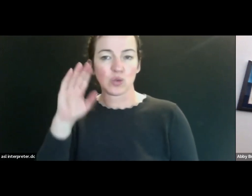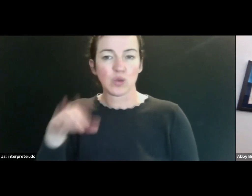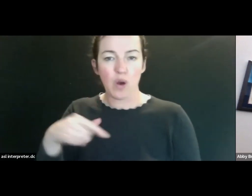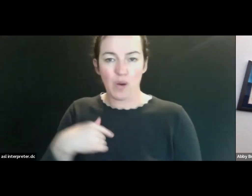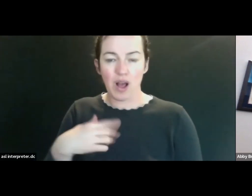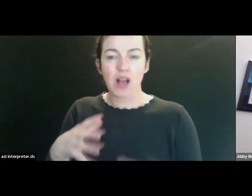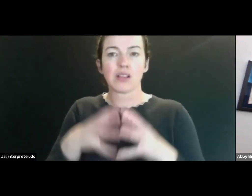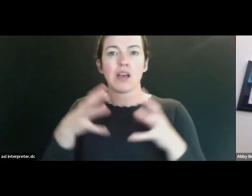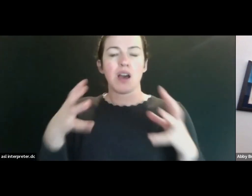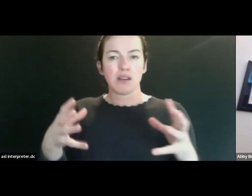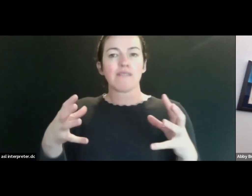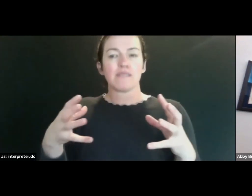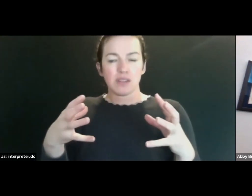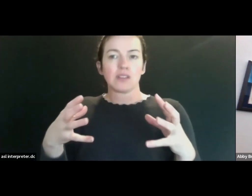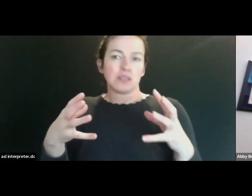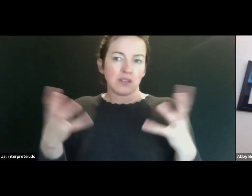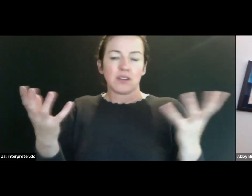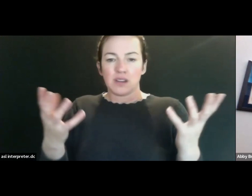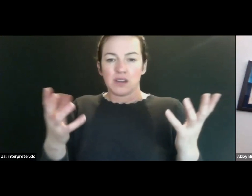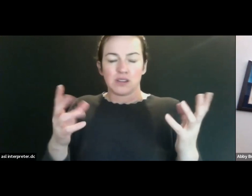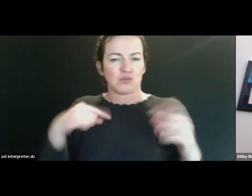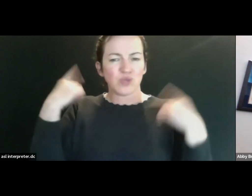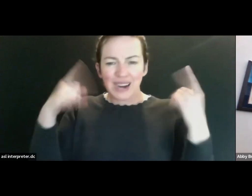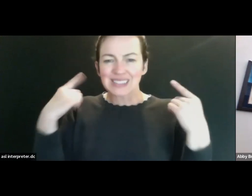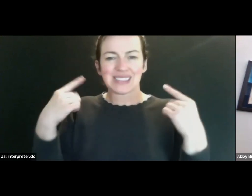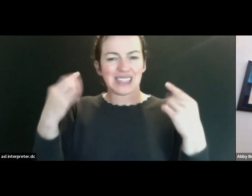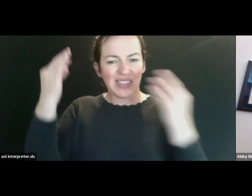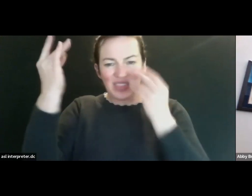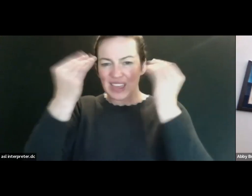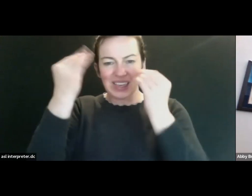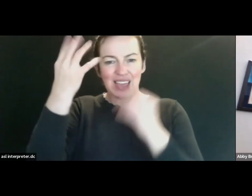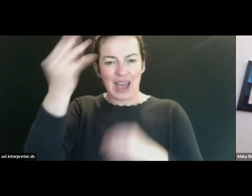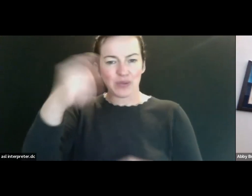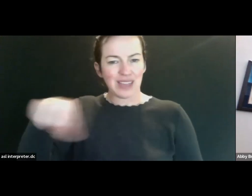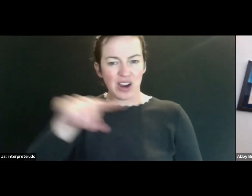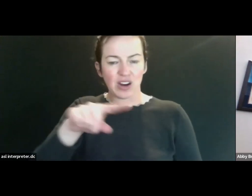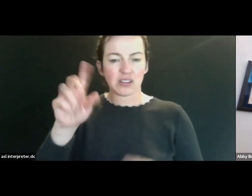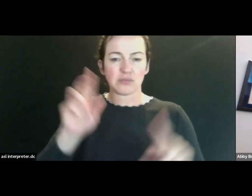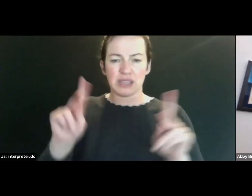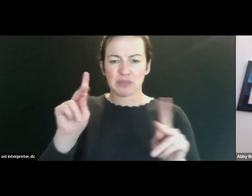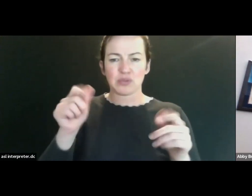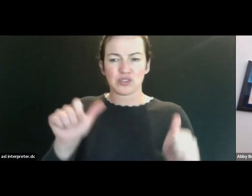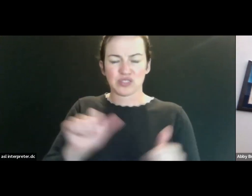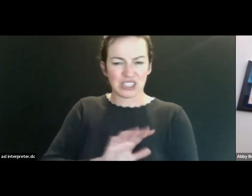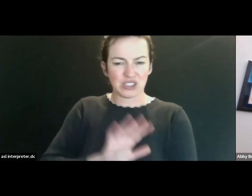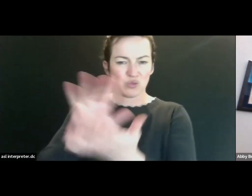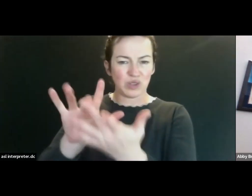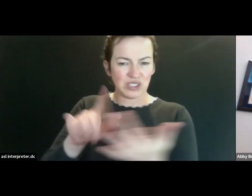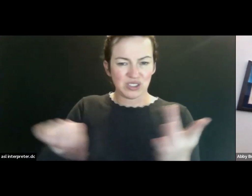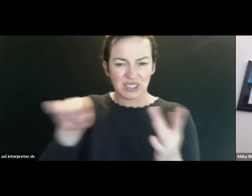of really crazy thinking out there that people are doing to to reach these people and I'm